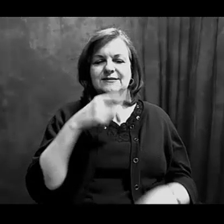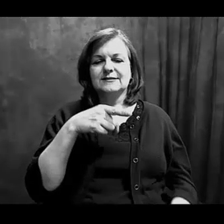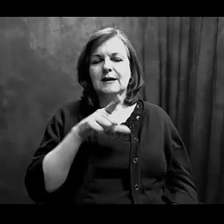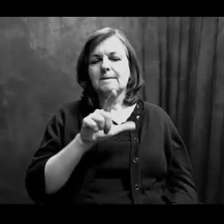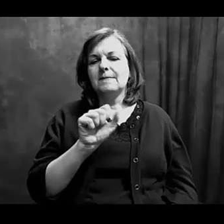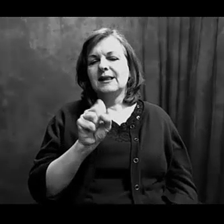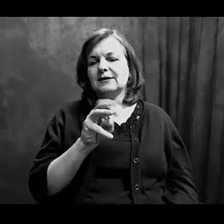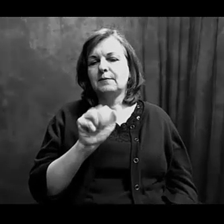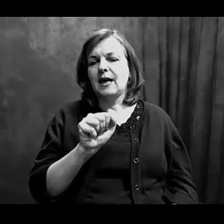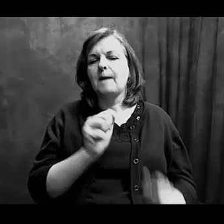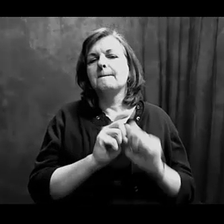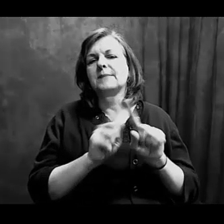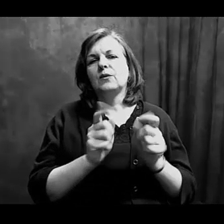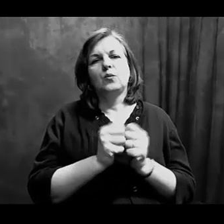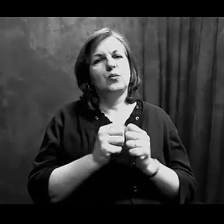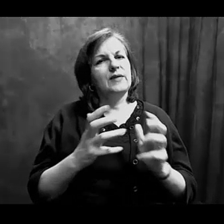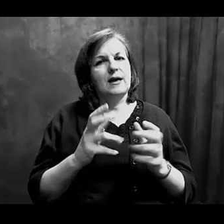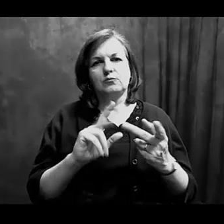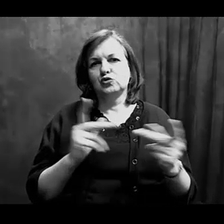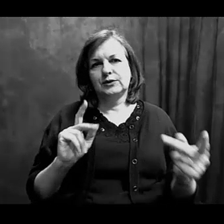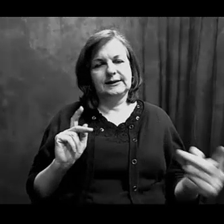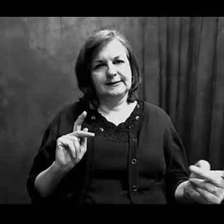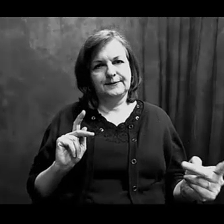that's forced out of the plasma of the blood